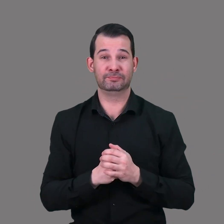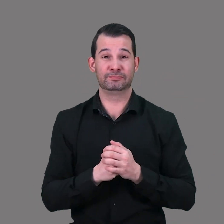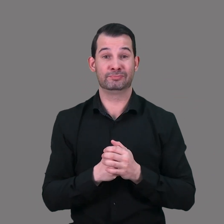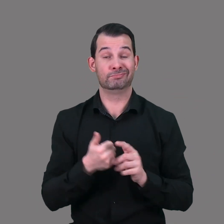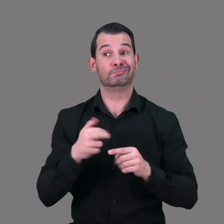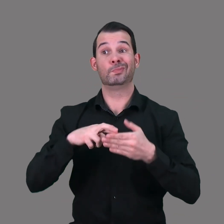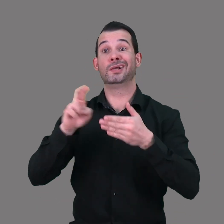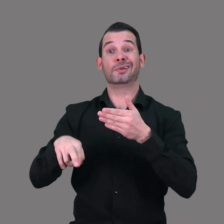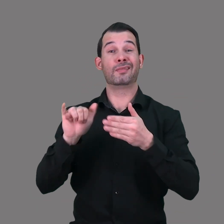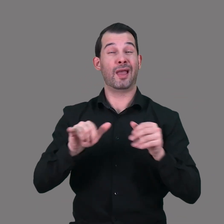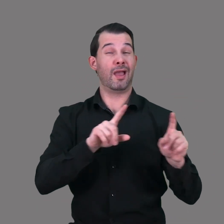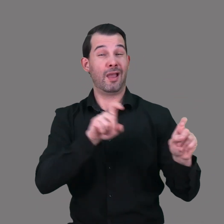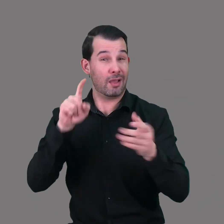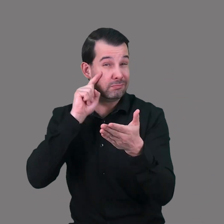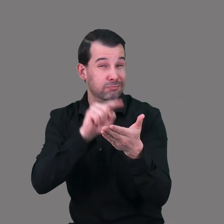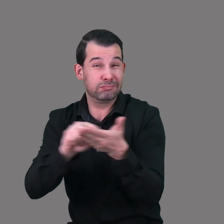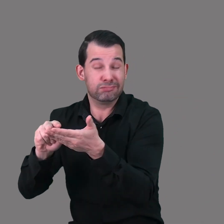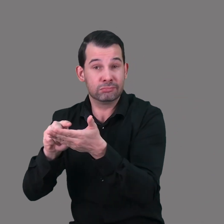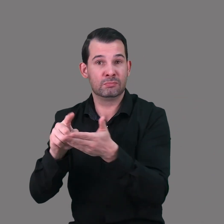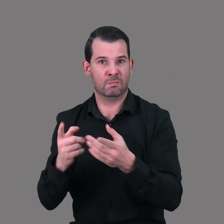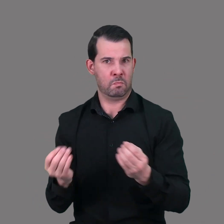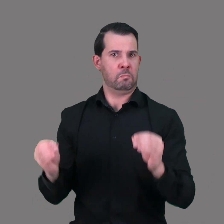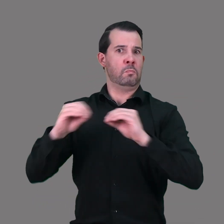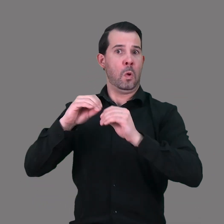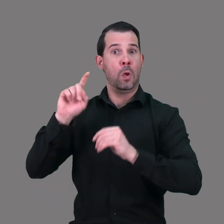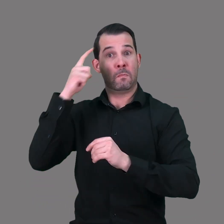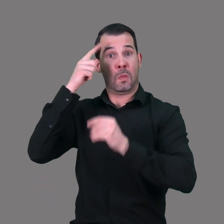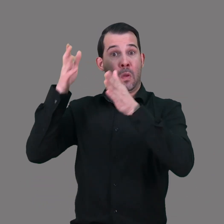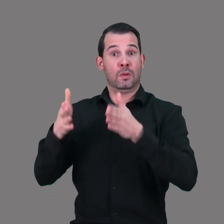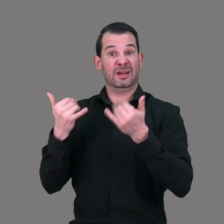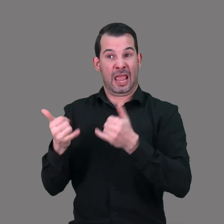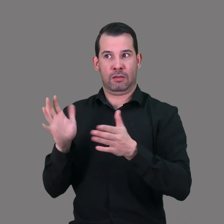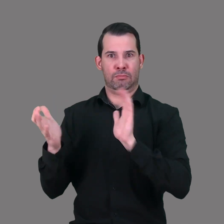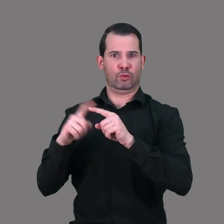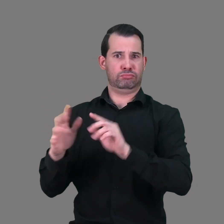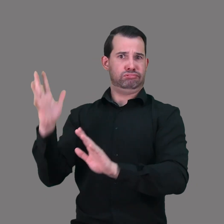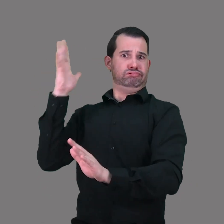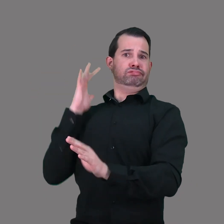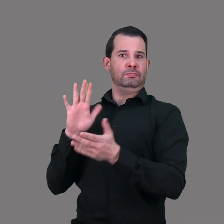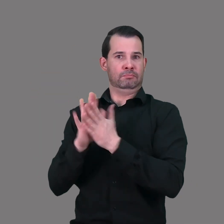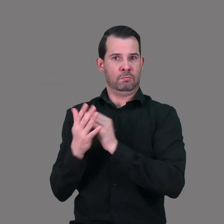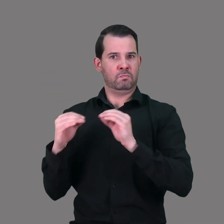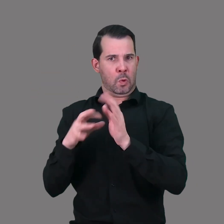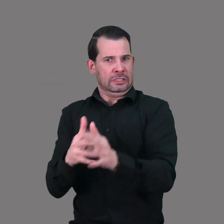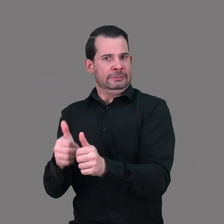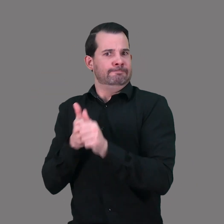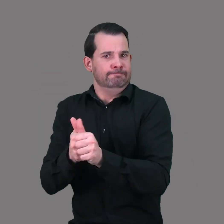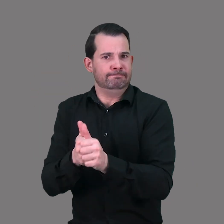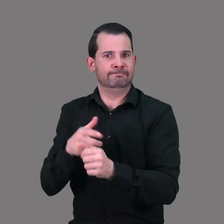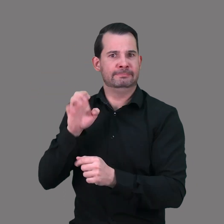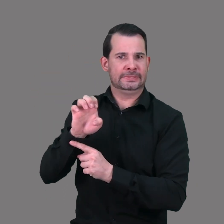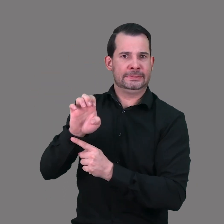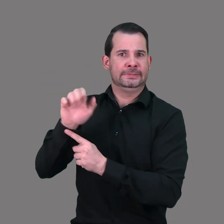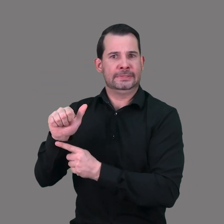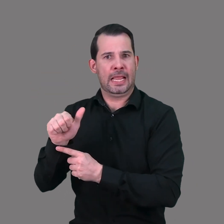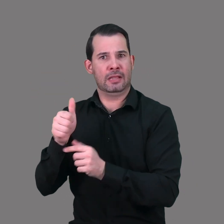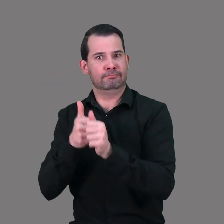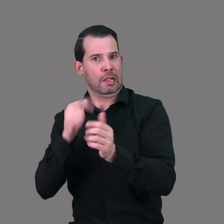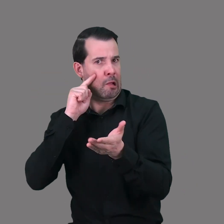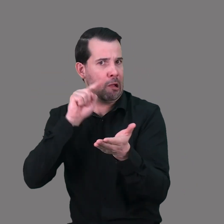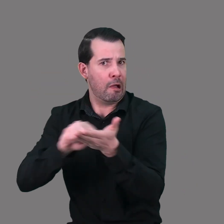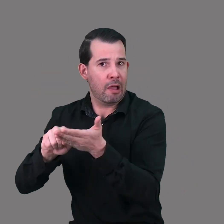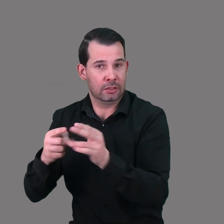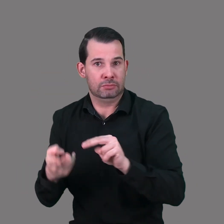As a result, more employers than ever before have been recently subject to the EEA compliance audits,